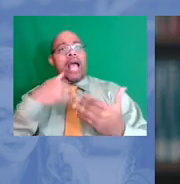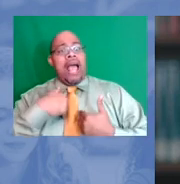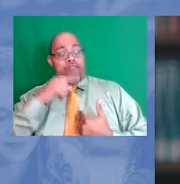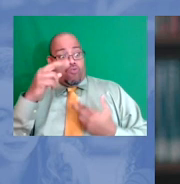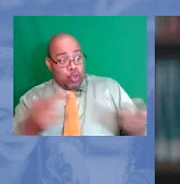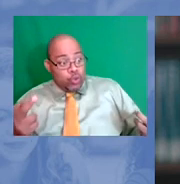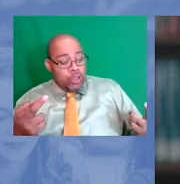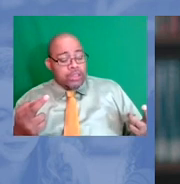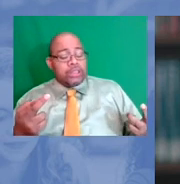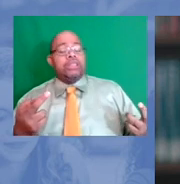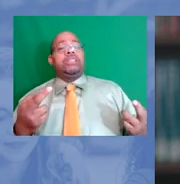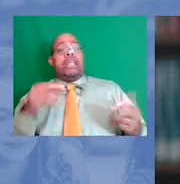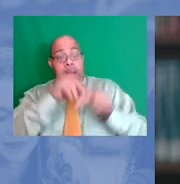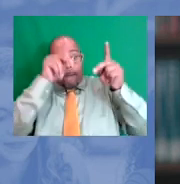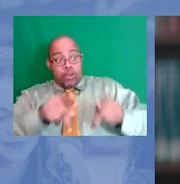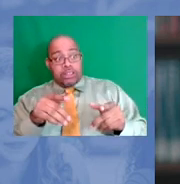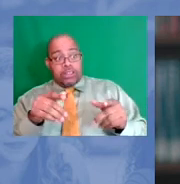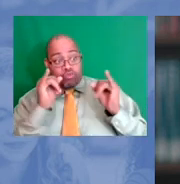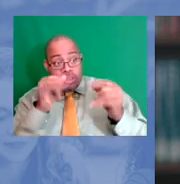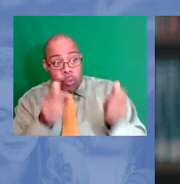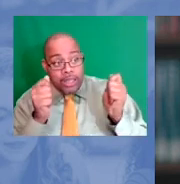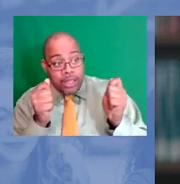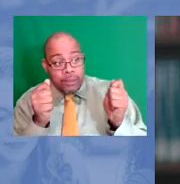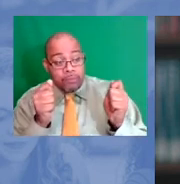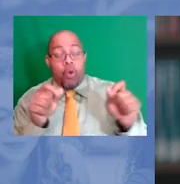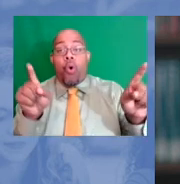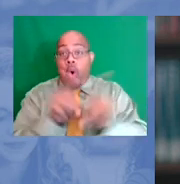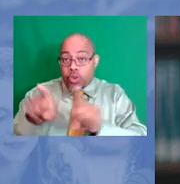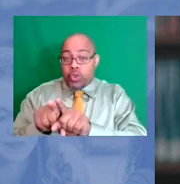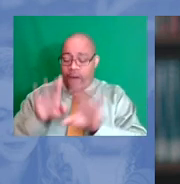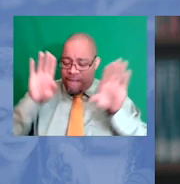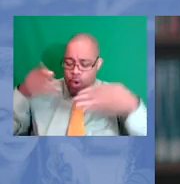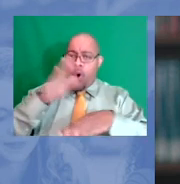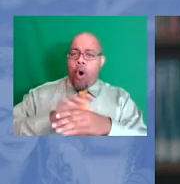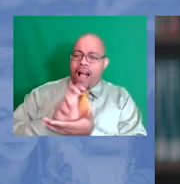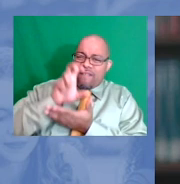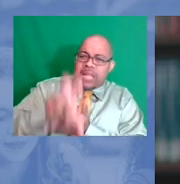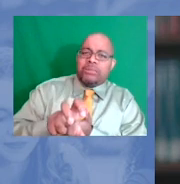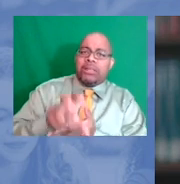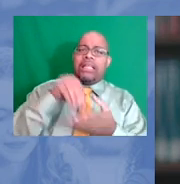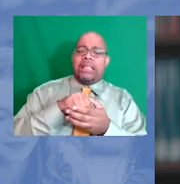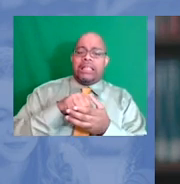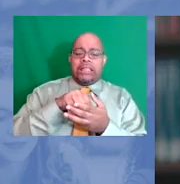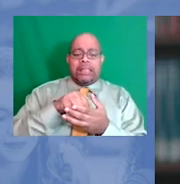INSTRUCTION QUICKLY AND ALSO FOCUSING ON INVESTING AND MEETING THE SOCIAL, EMOTIONAL AND MENTAL